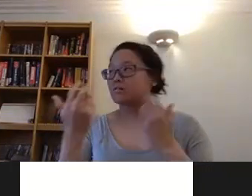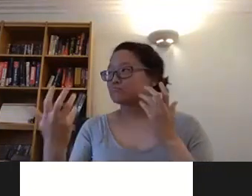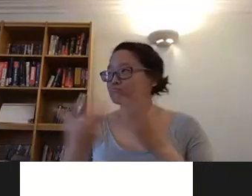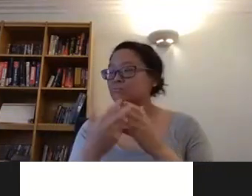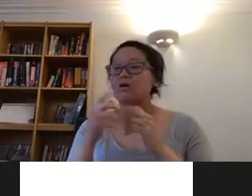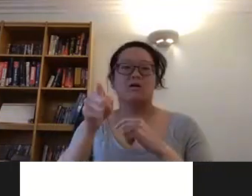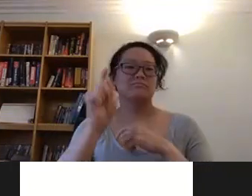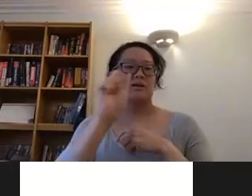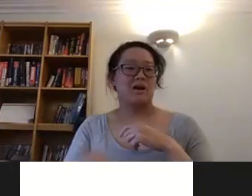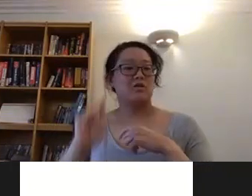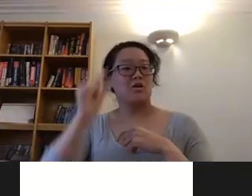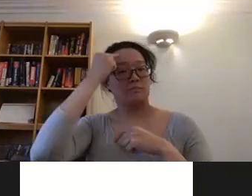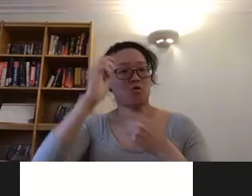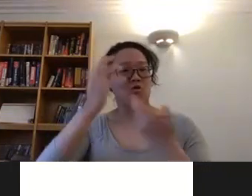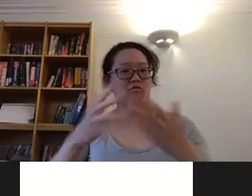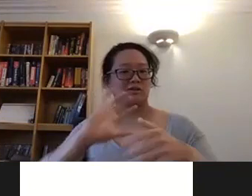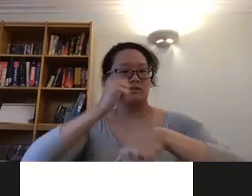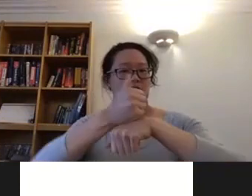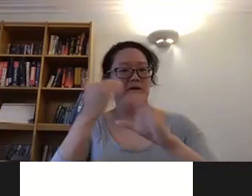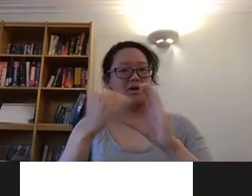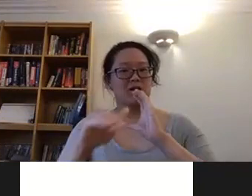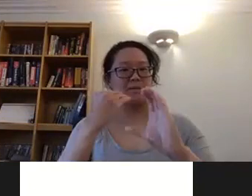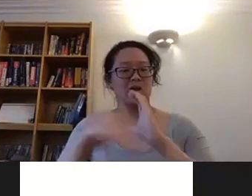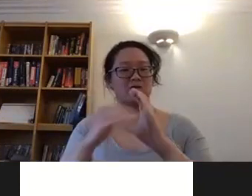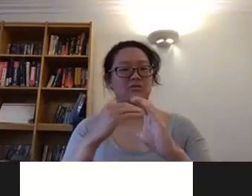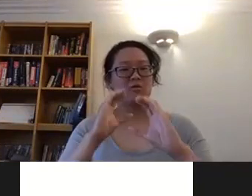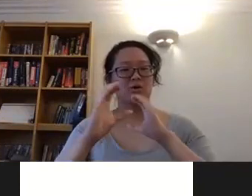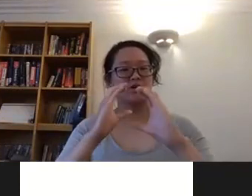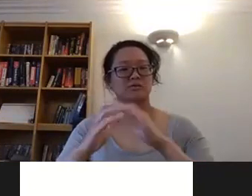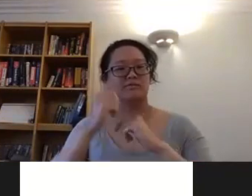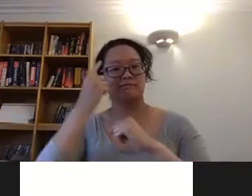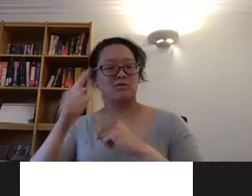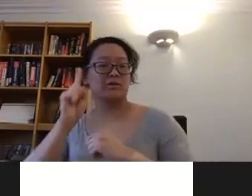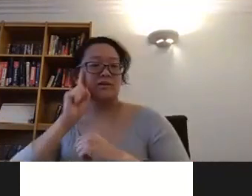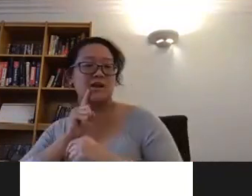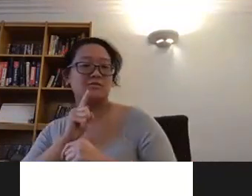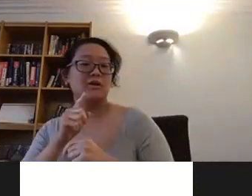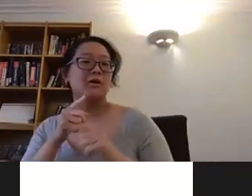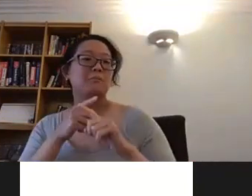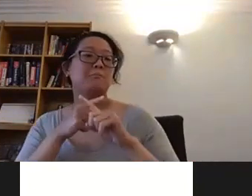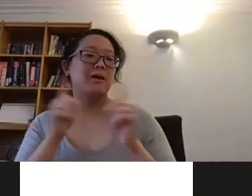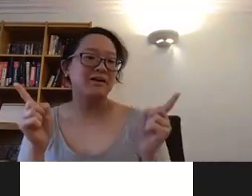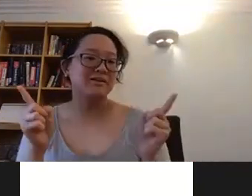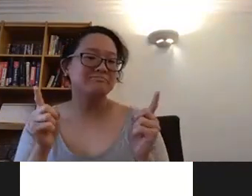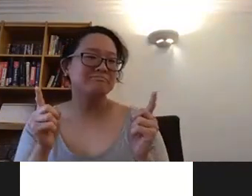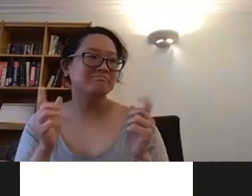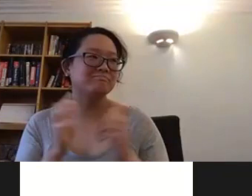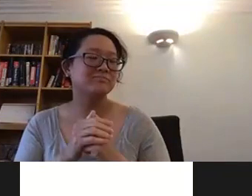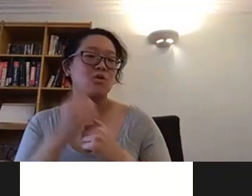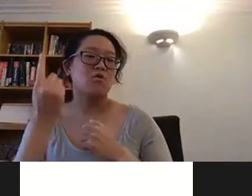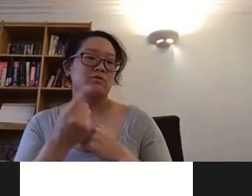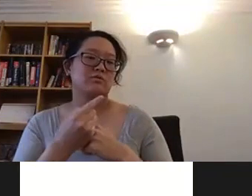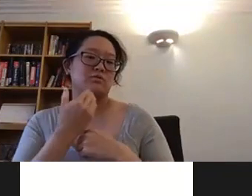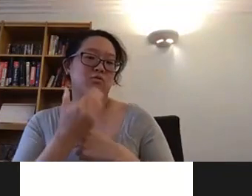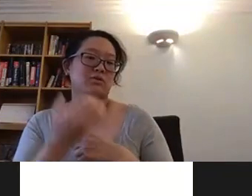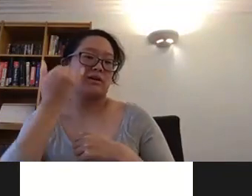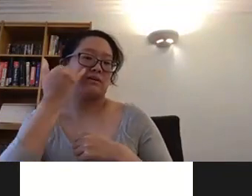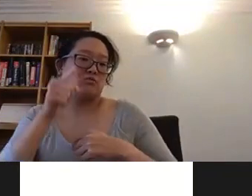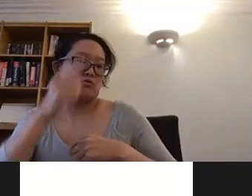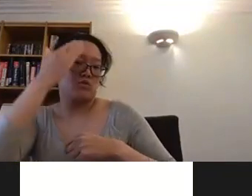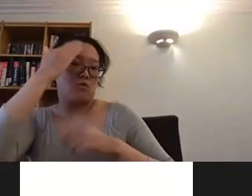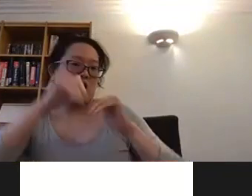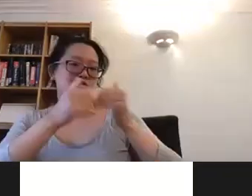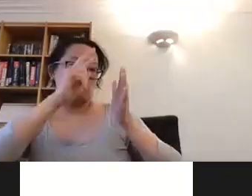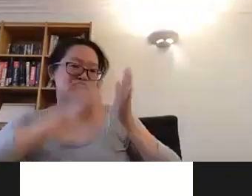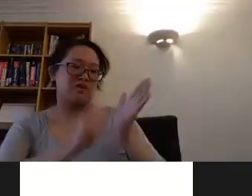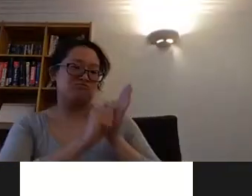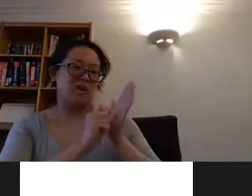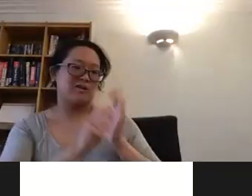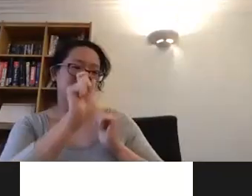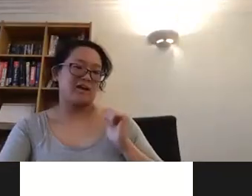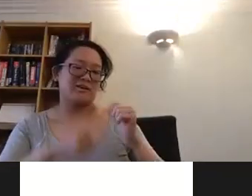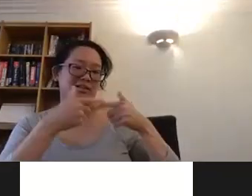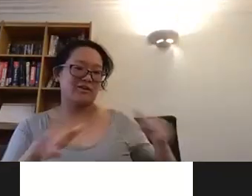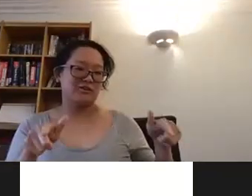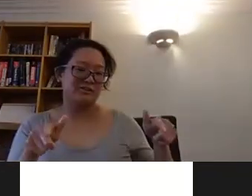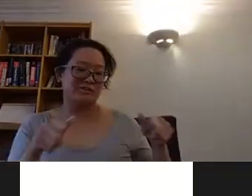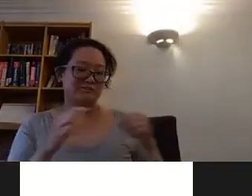So, let's see... Also, in Italy, I've been communicating through email with different Deaf people, they have been